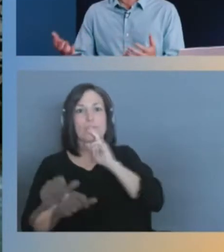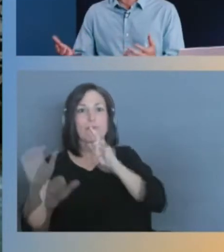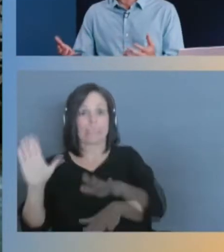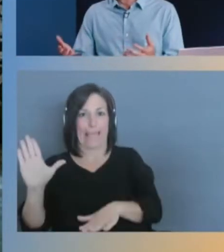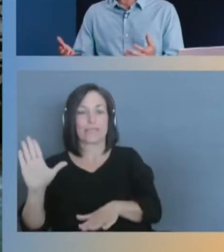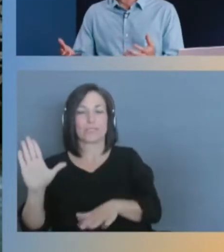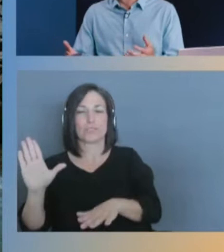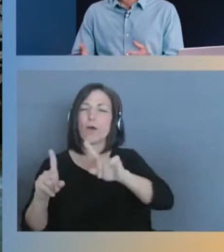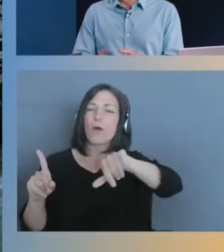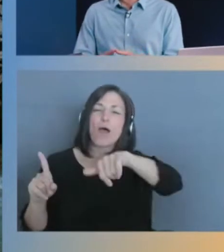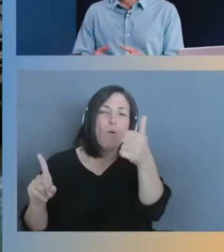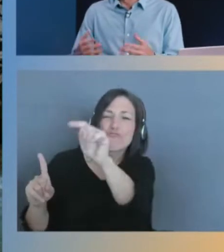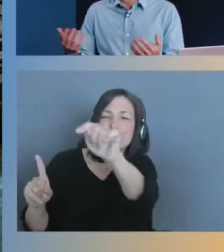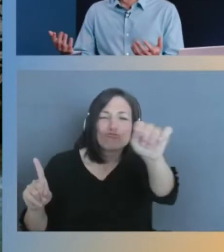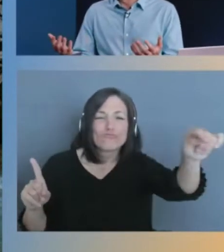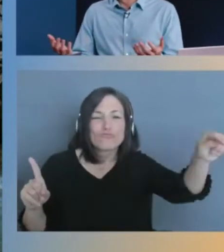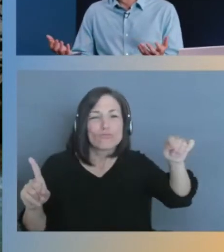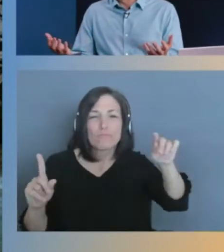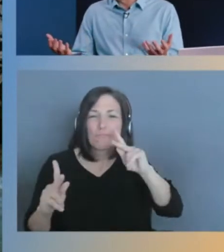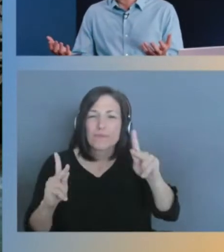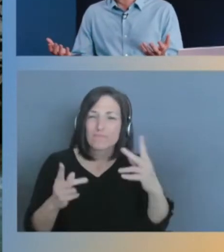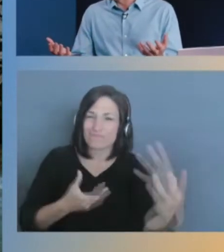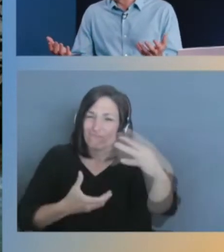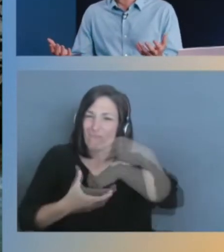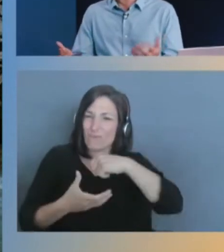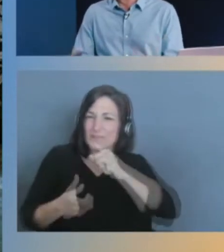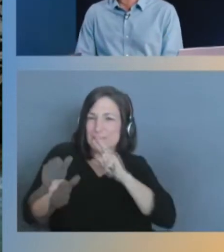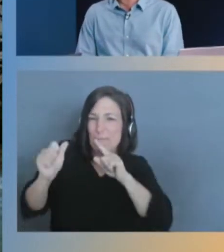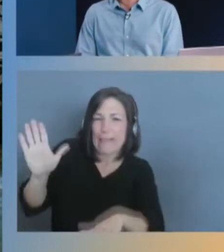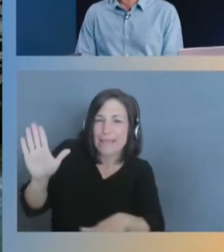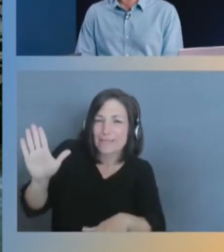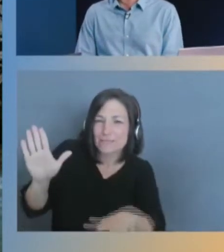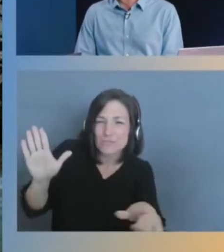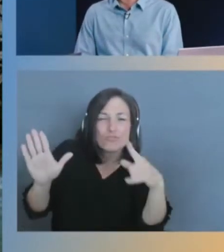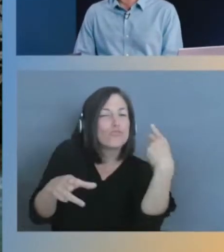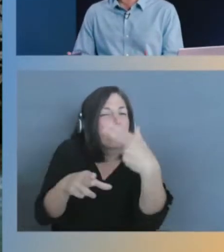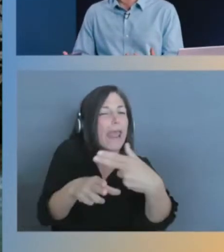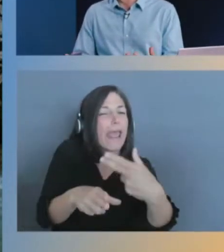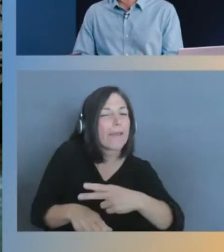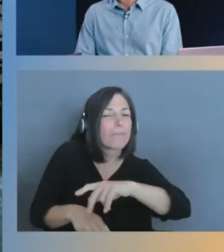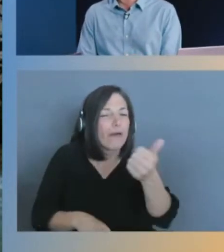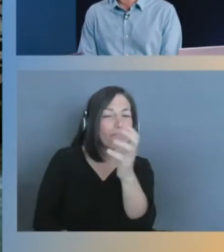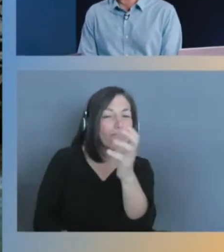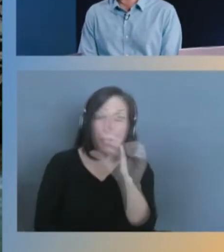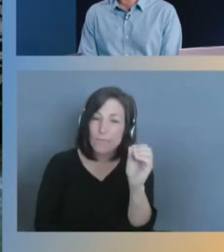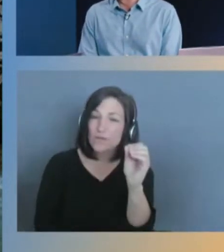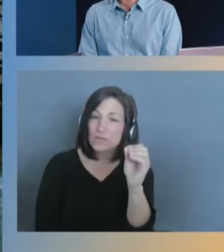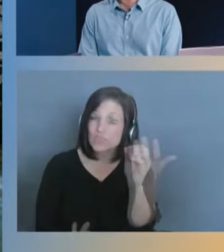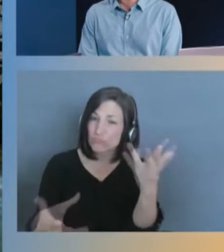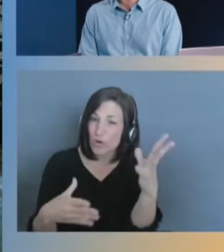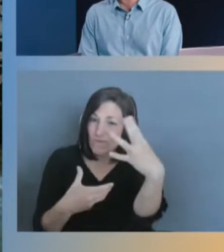roughly speaking, and can you name a handful of those other companies that are also participating in that Climate Pledge?